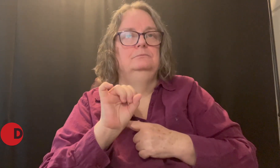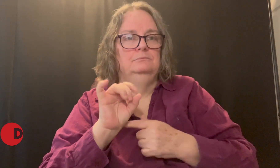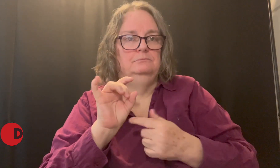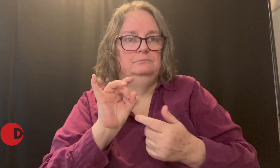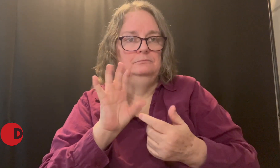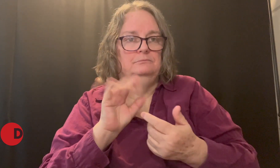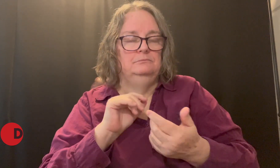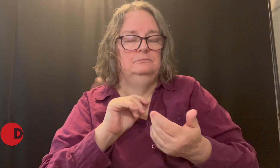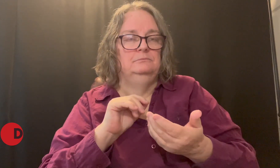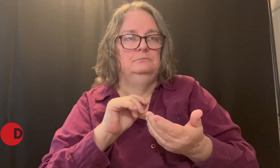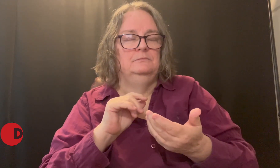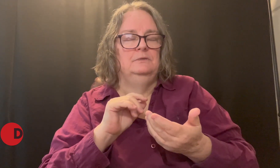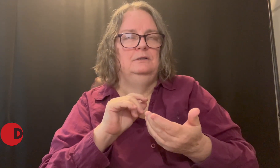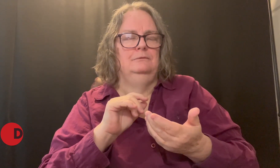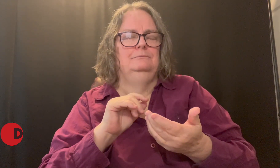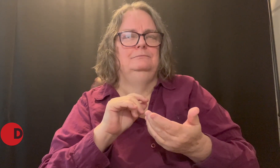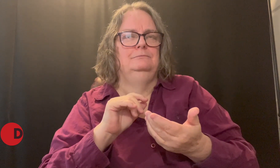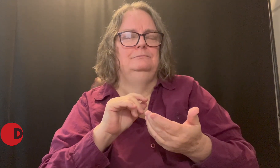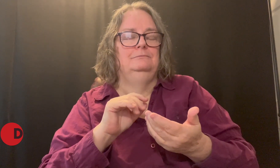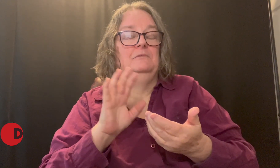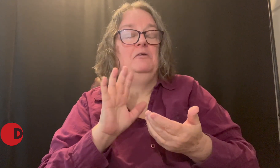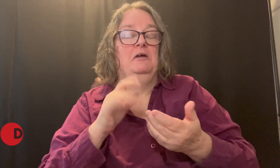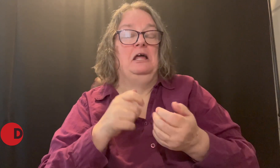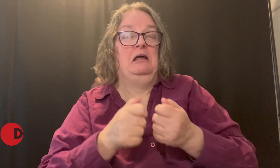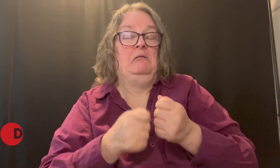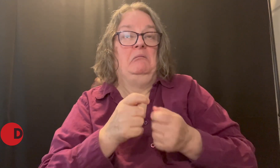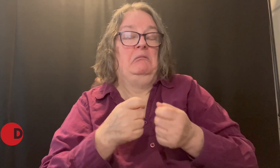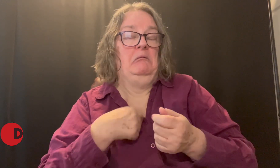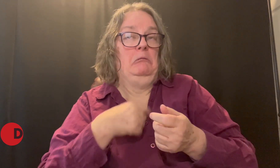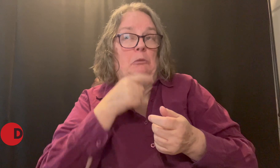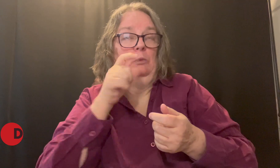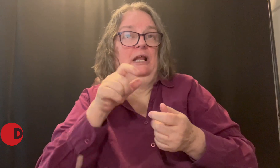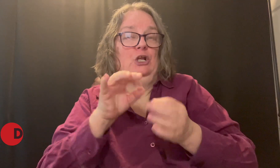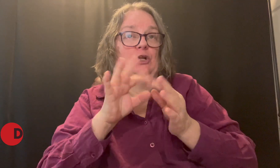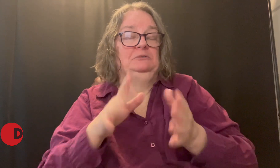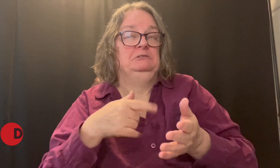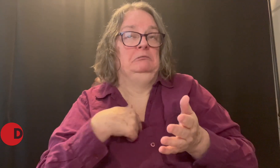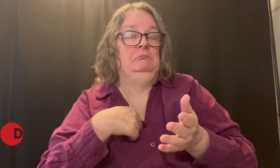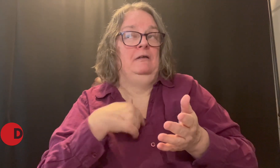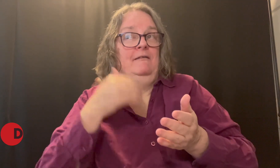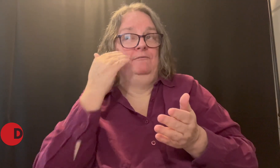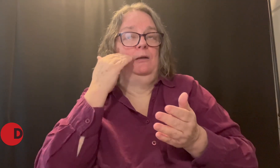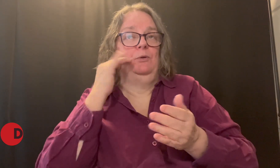I don't need an interpreter. I am familiar with the procedure and